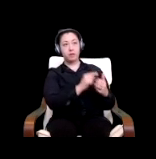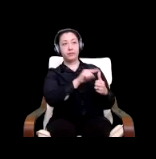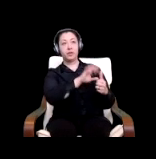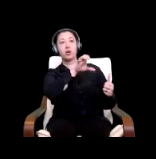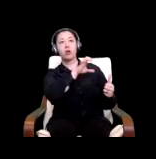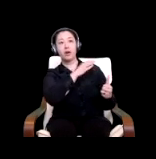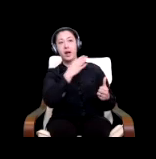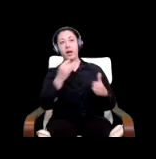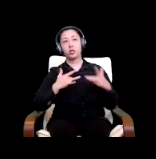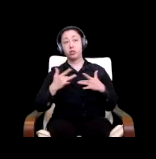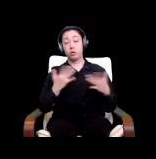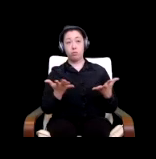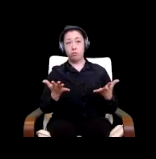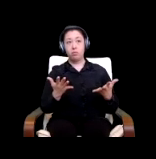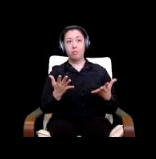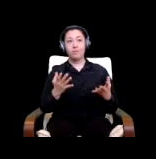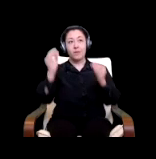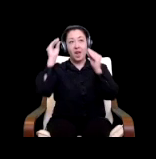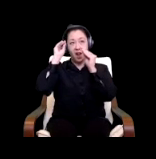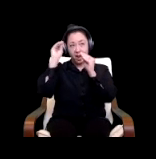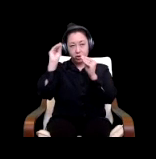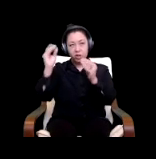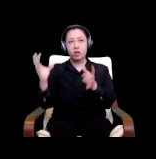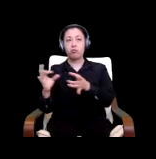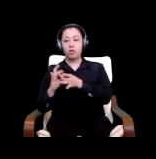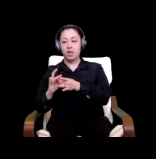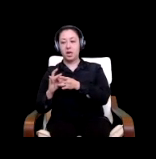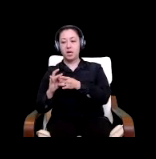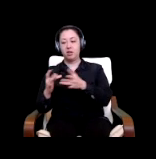educationally relevant characteristics and concerns or difficulties commonly exhibited